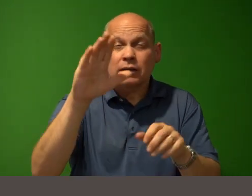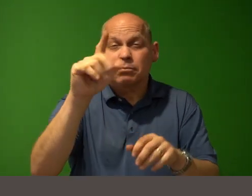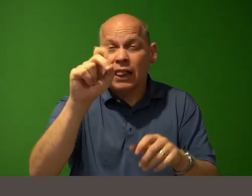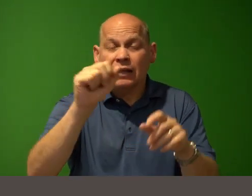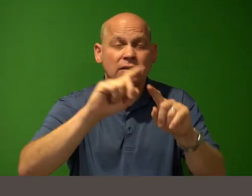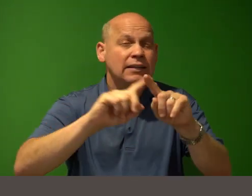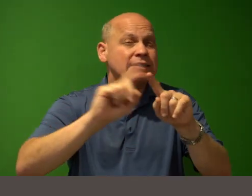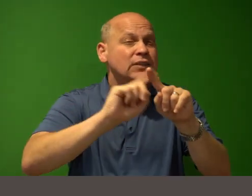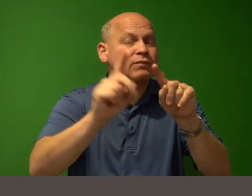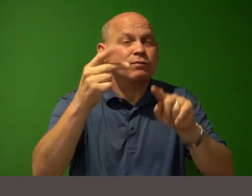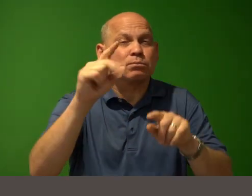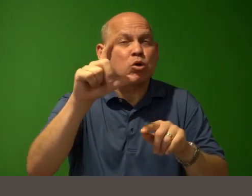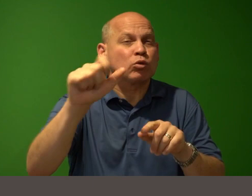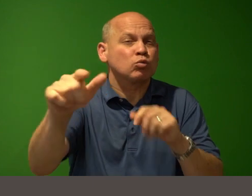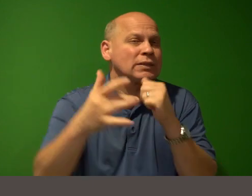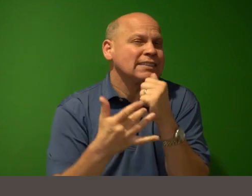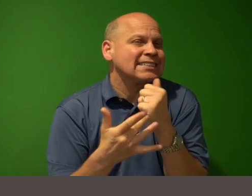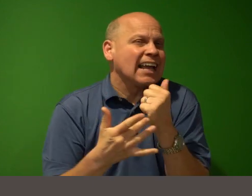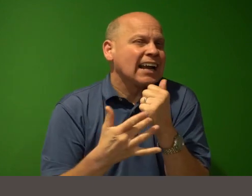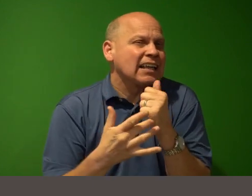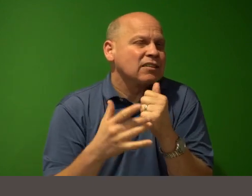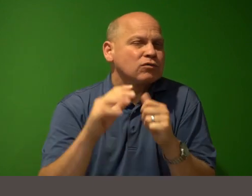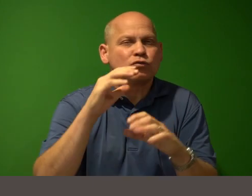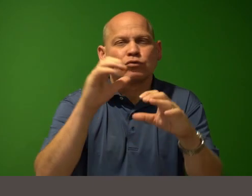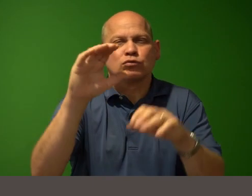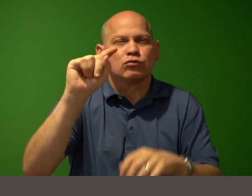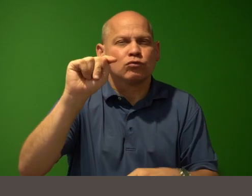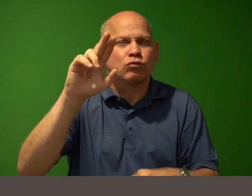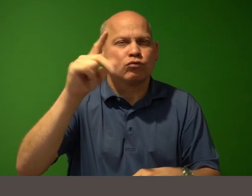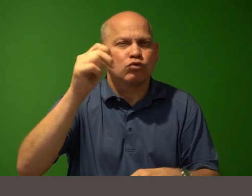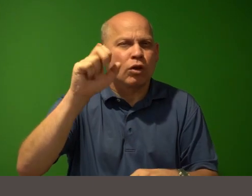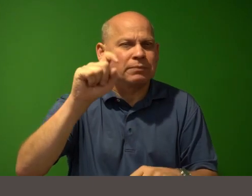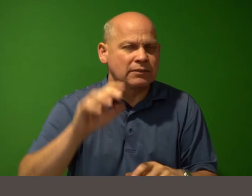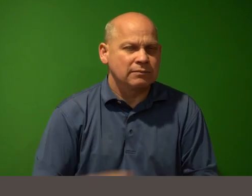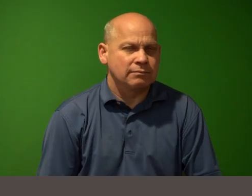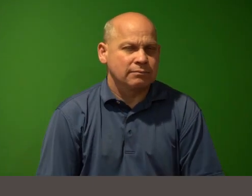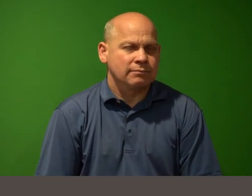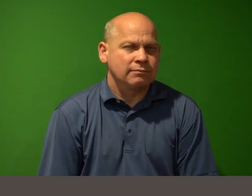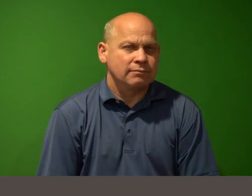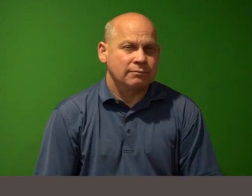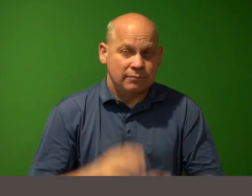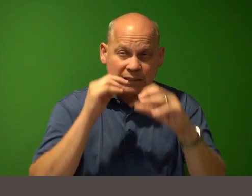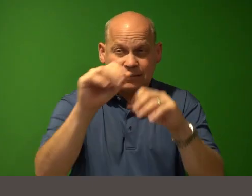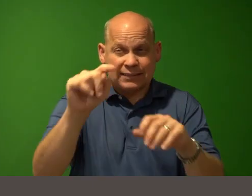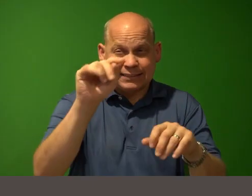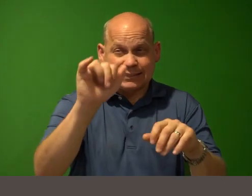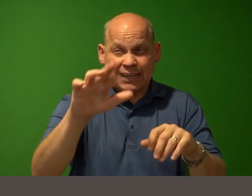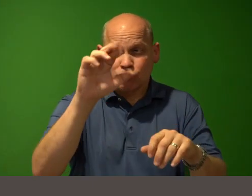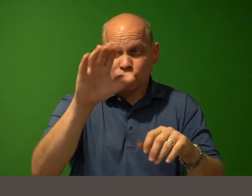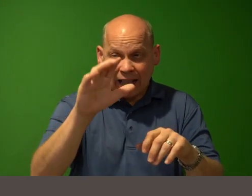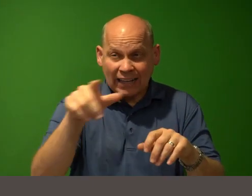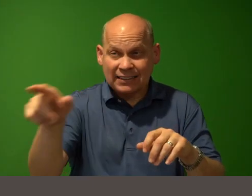with his technological trumpet. This is Tyroc. He has the ability of reality warping